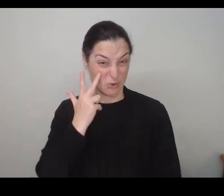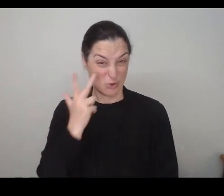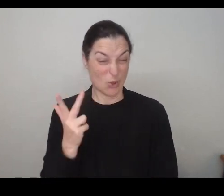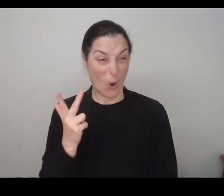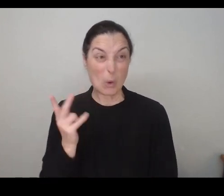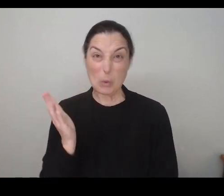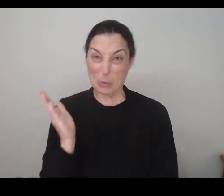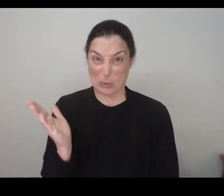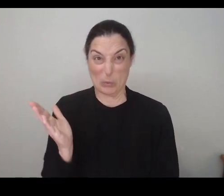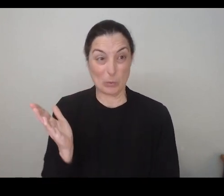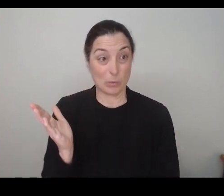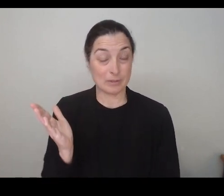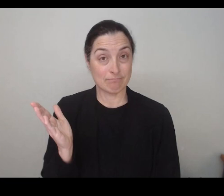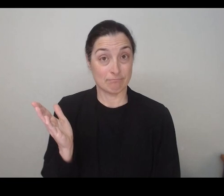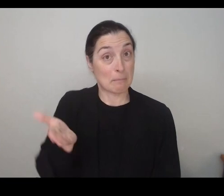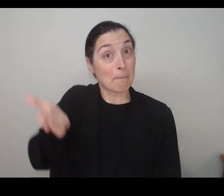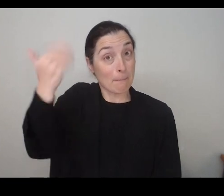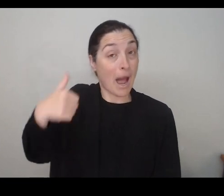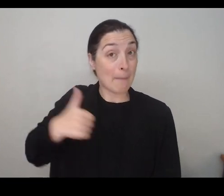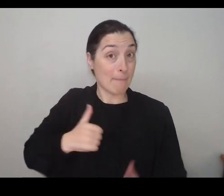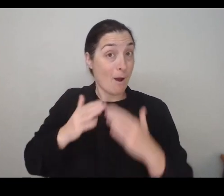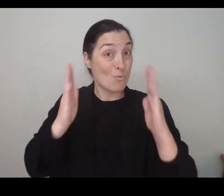and that I used to have in my own home when I was a kid.